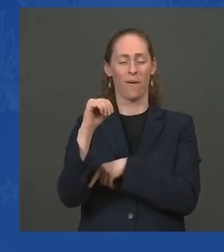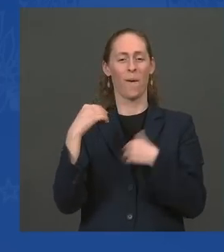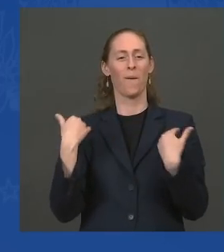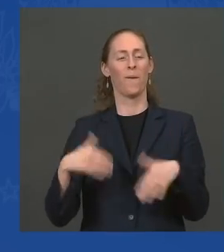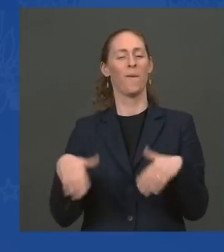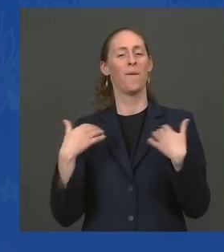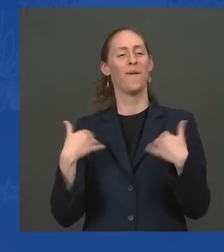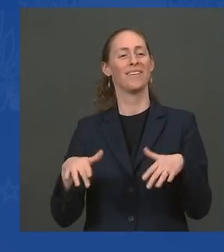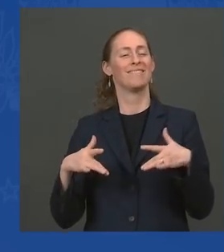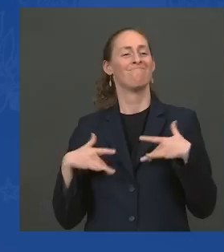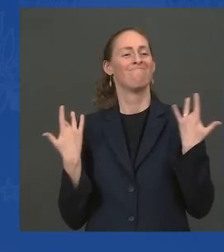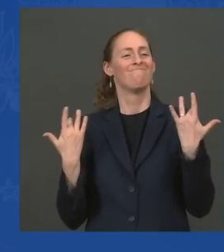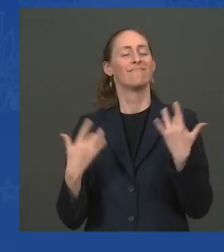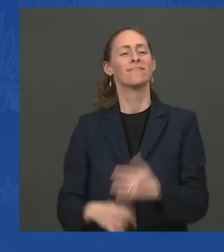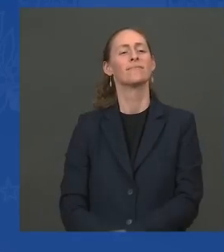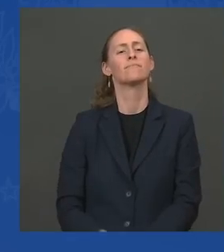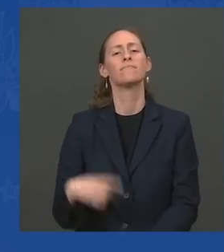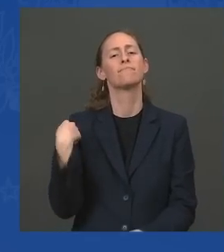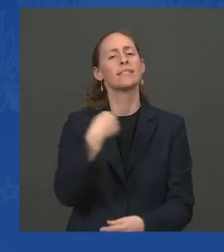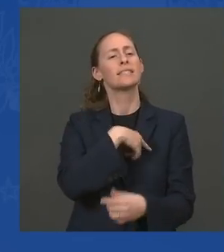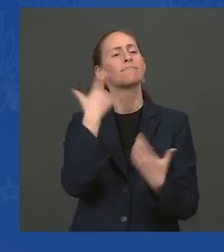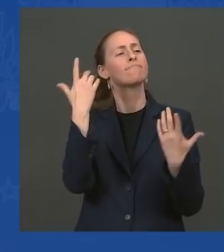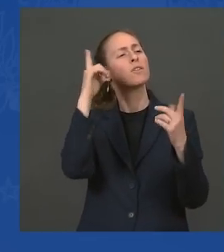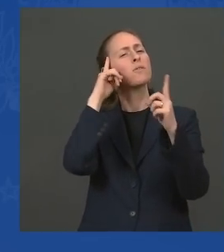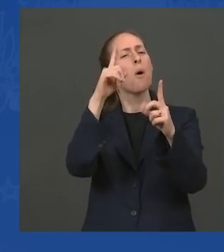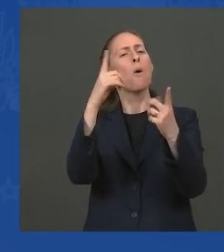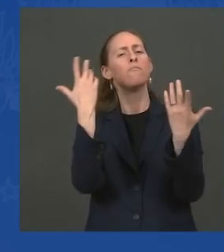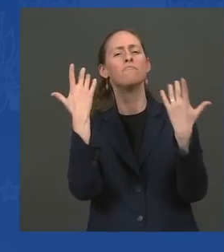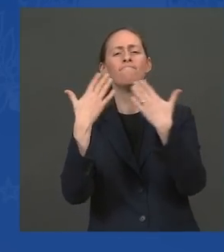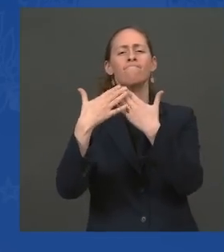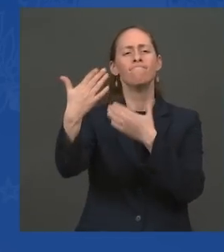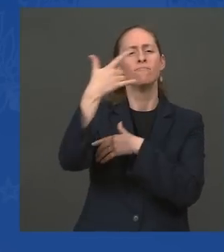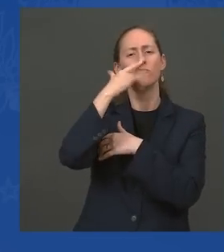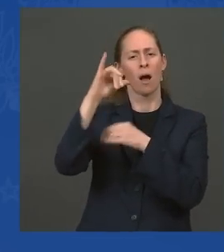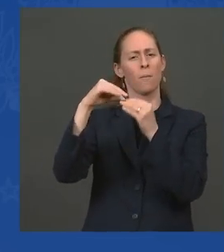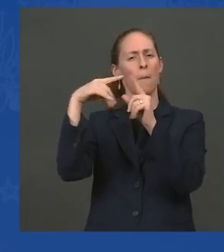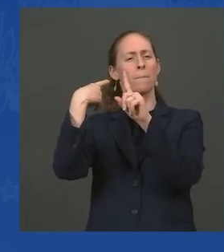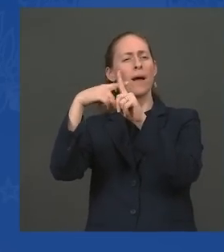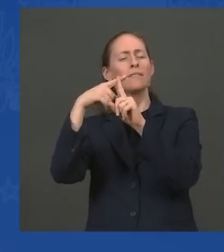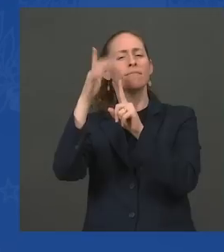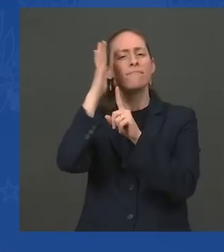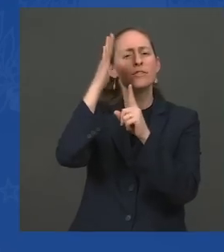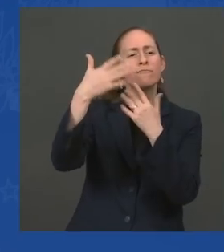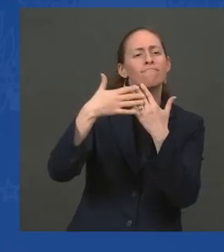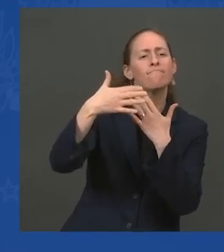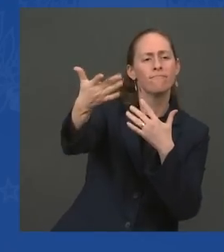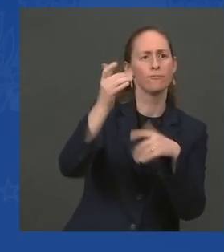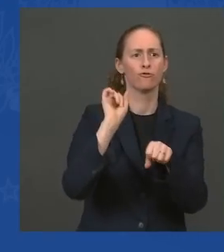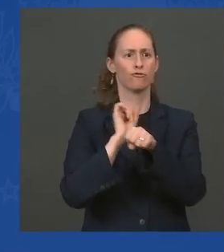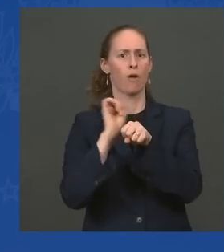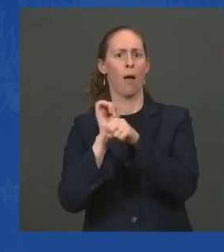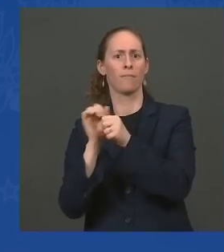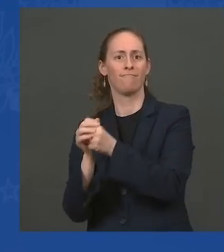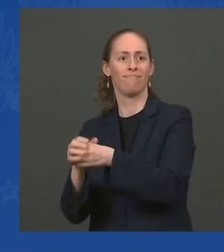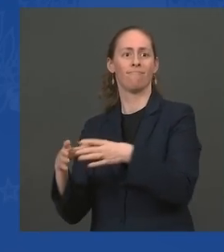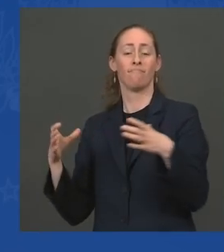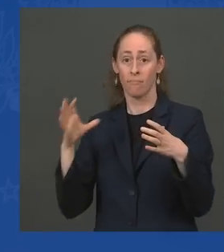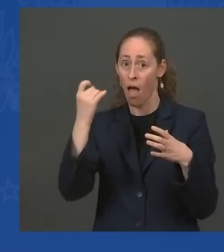with more jobs in the U.S. and zero emissions. We want to congratulate the President on the signing of the Infrastructure Act